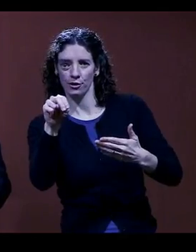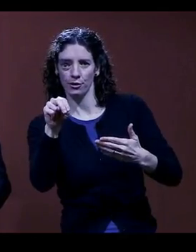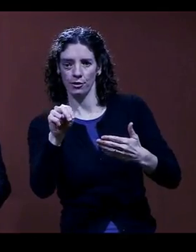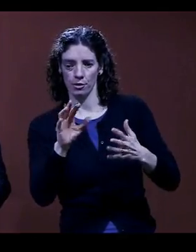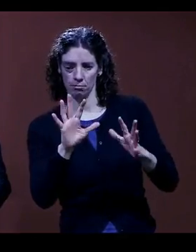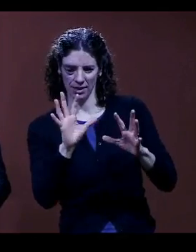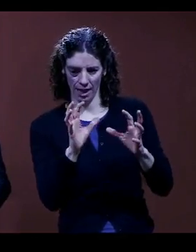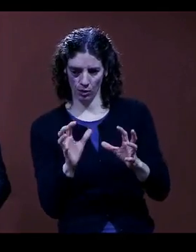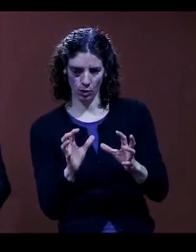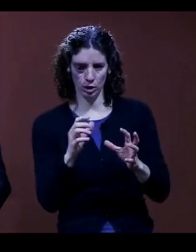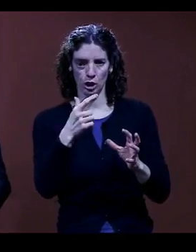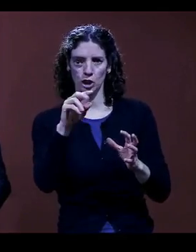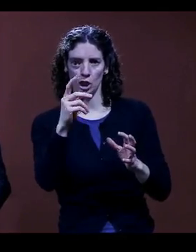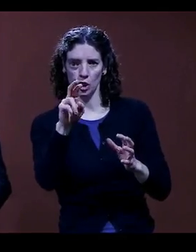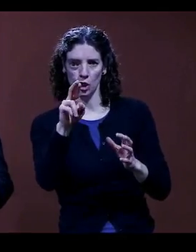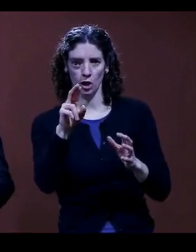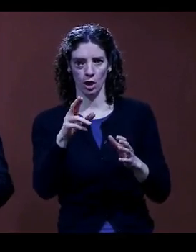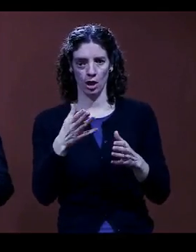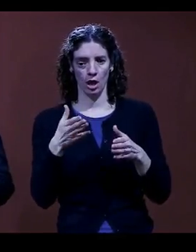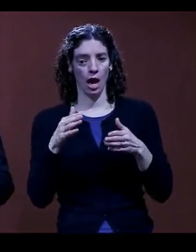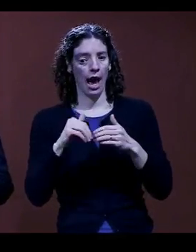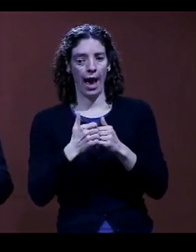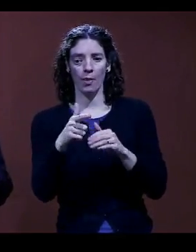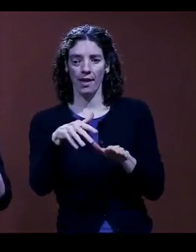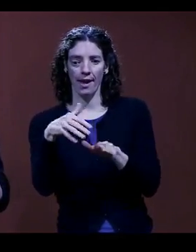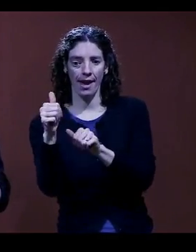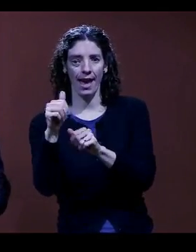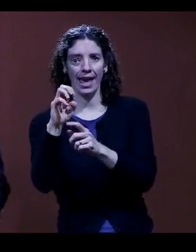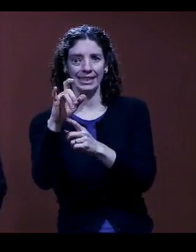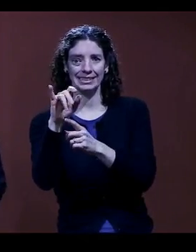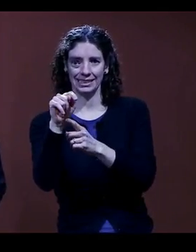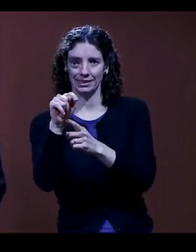gender, method of exit, race/ethnicity. Is one group doing better than others?